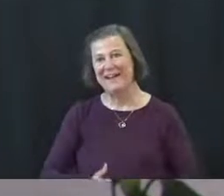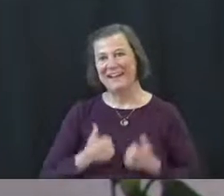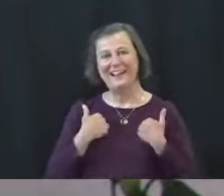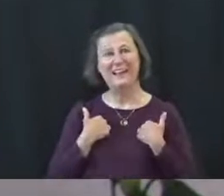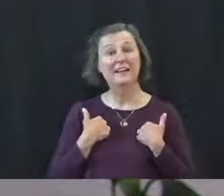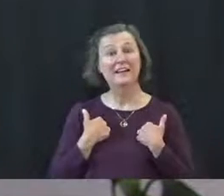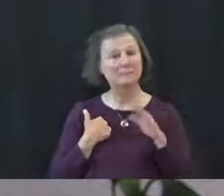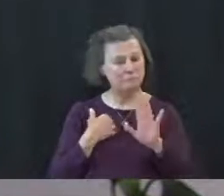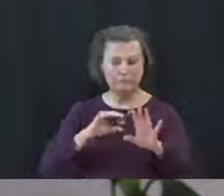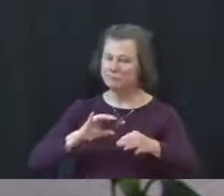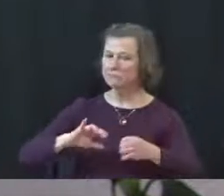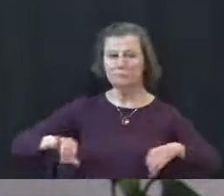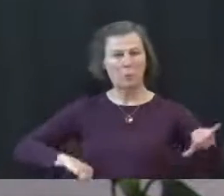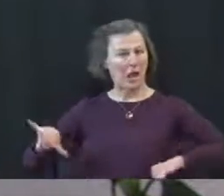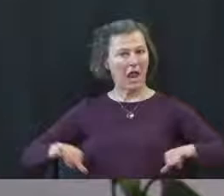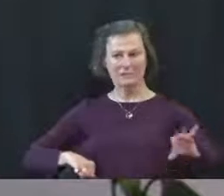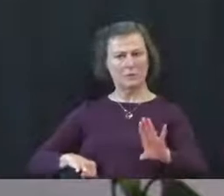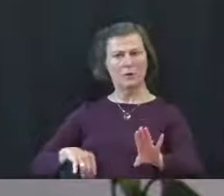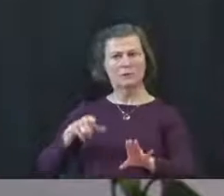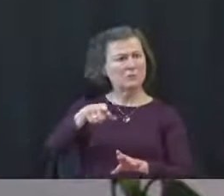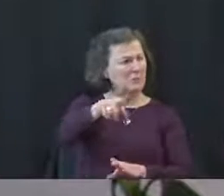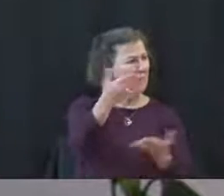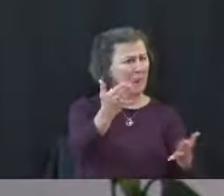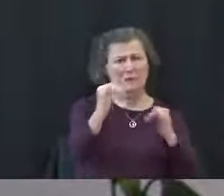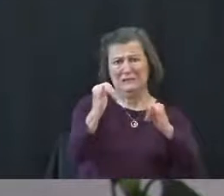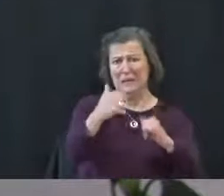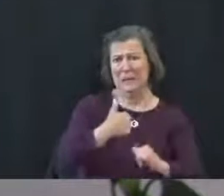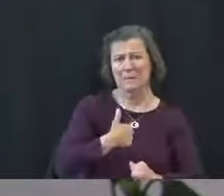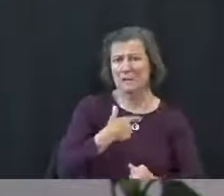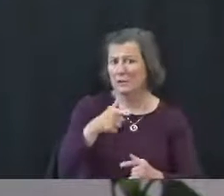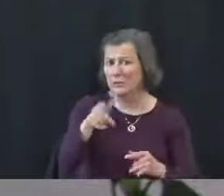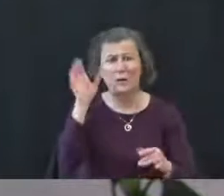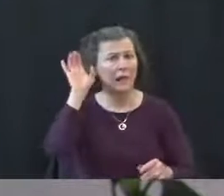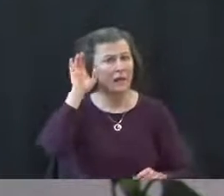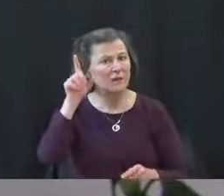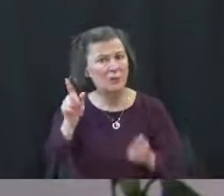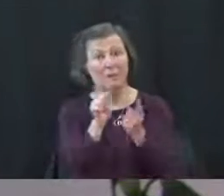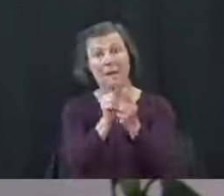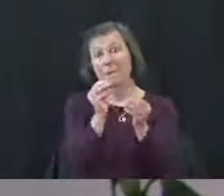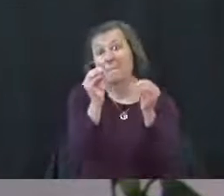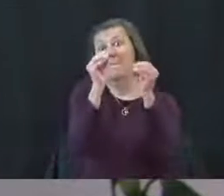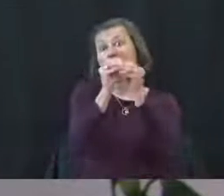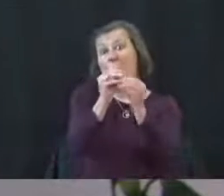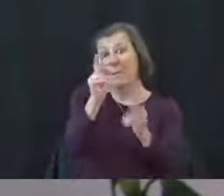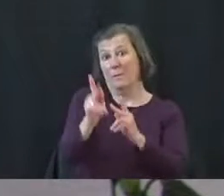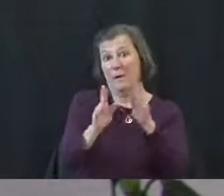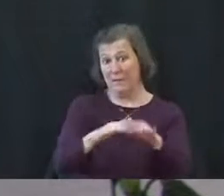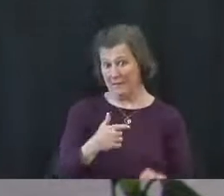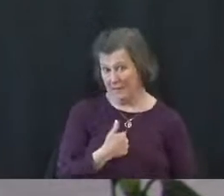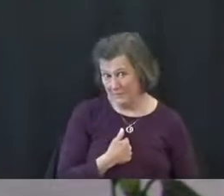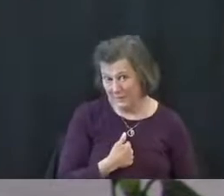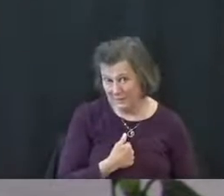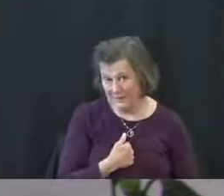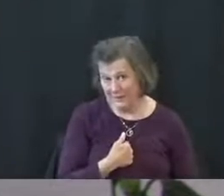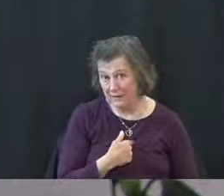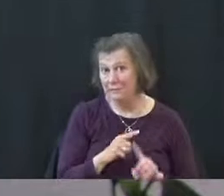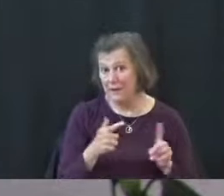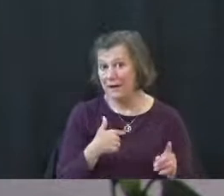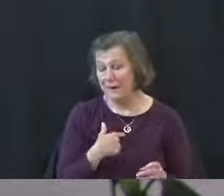I’m not bragging, there are probably a number of you listening who've met more people than I have but I’ve met a lot of people.